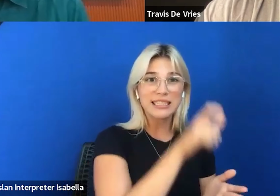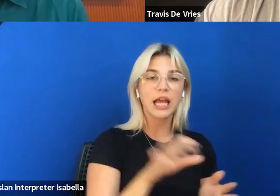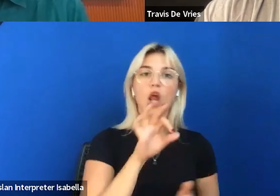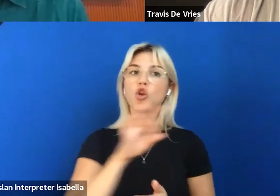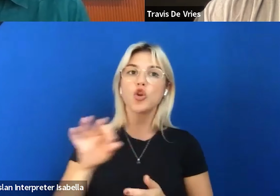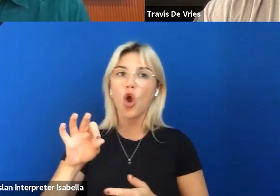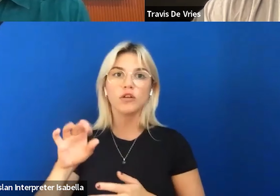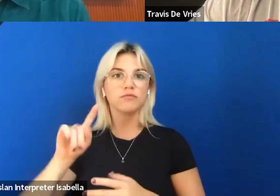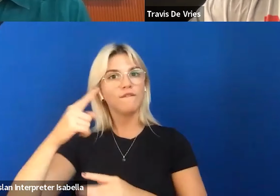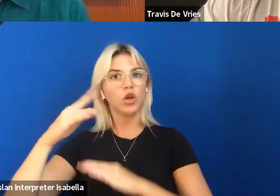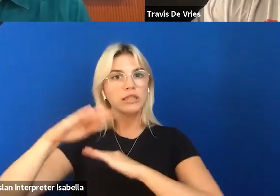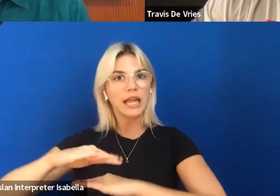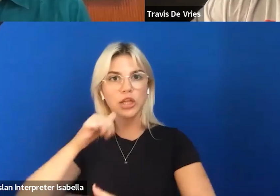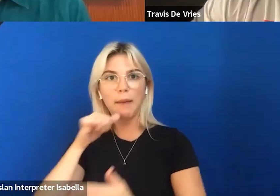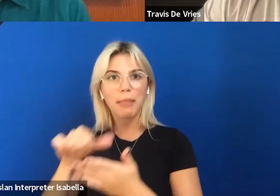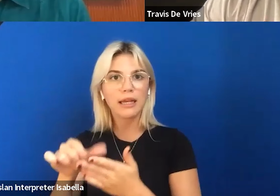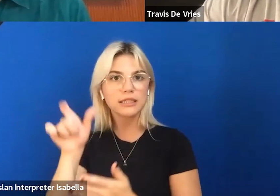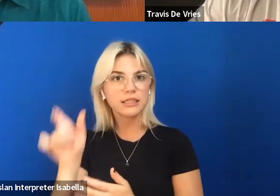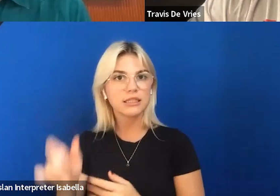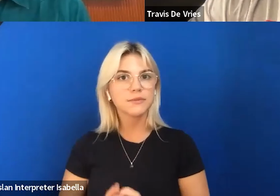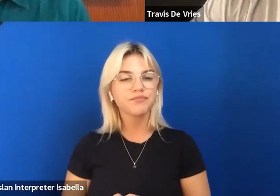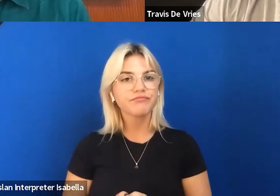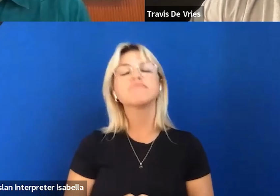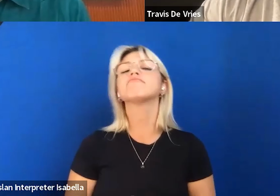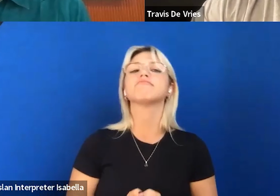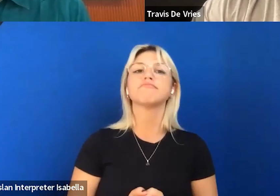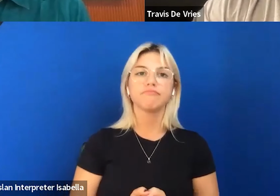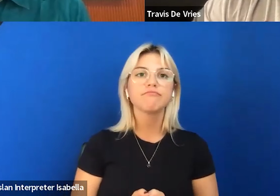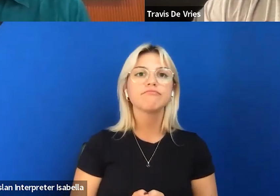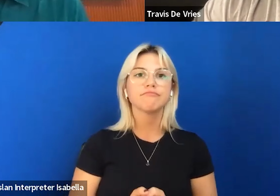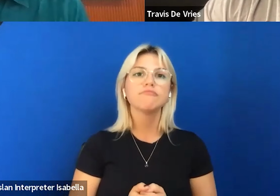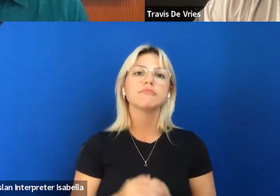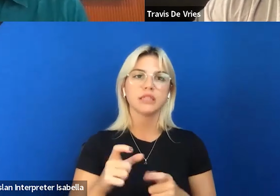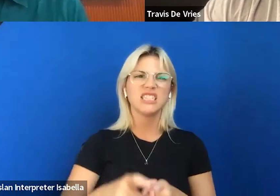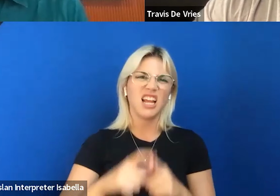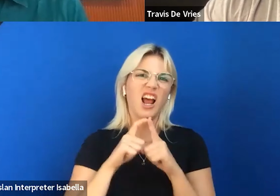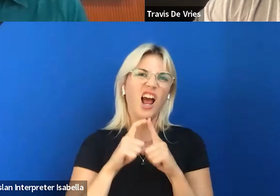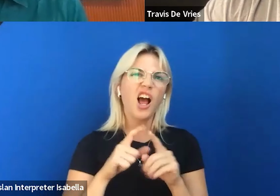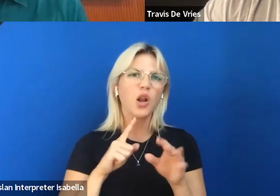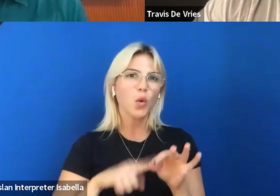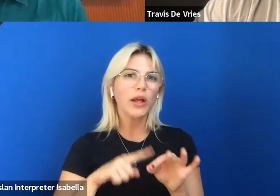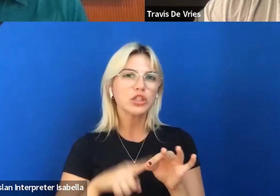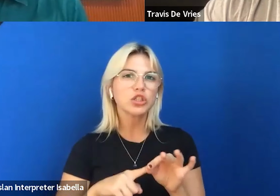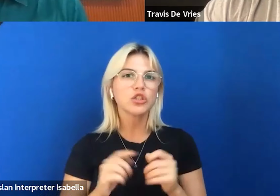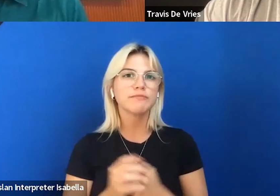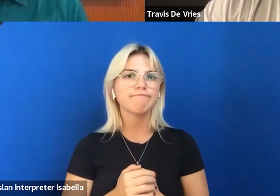I think this, again, a tricky question because I think in my experience